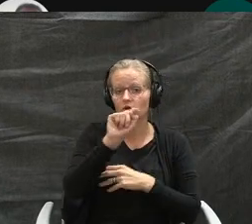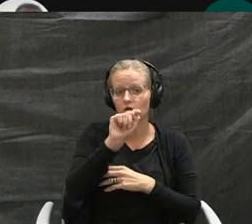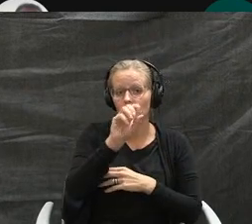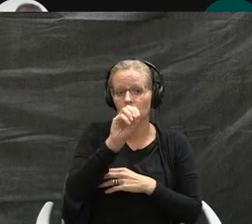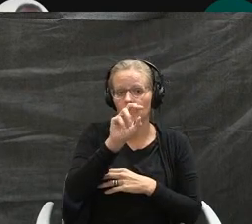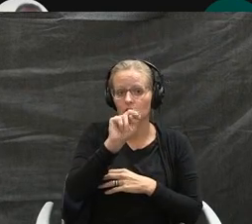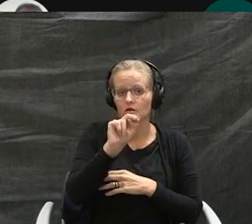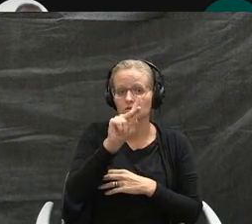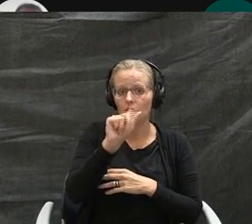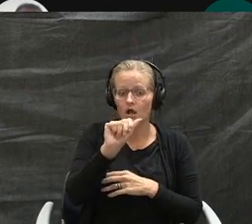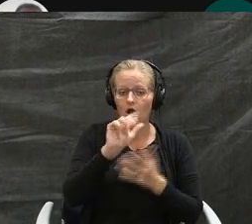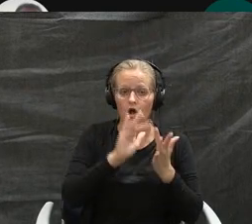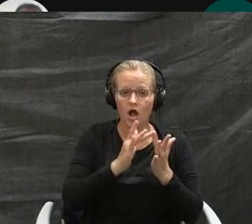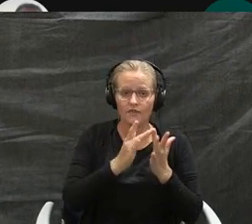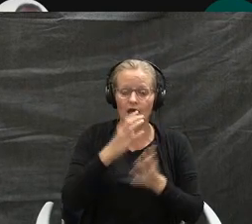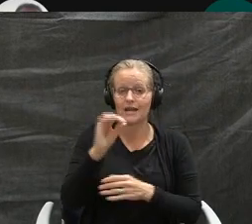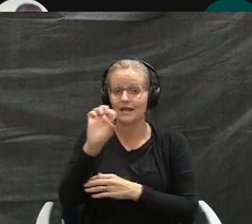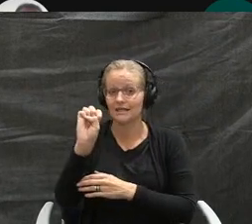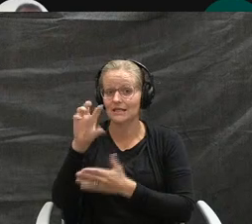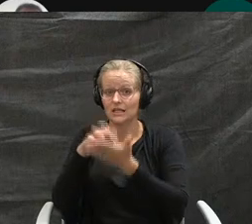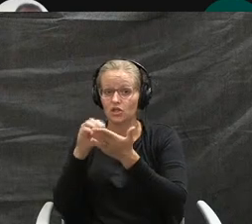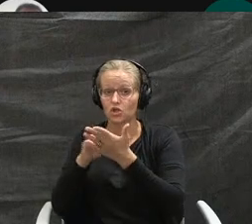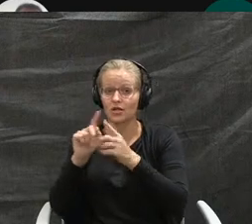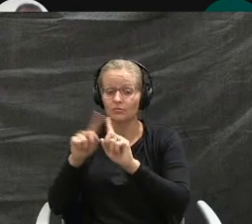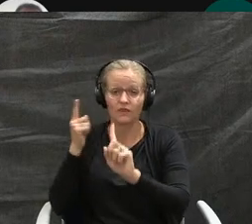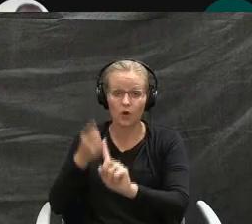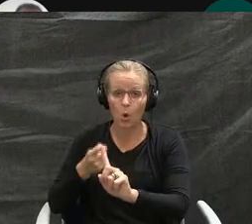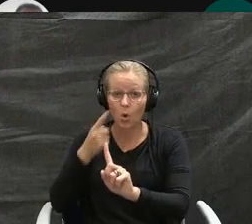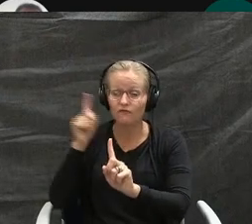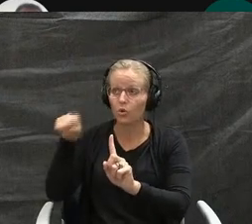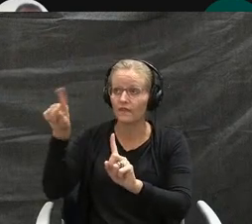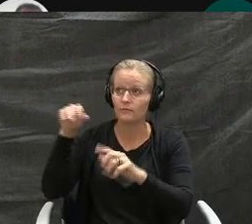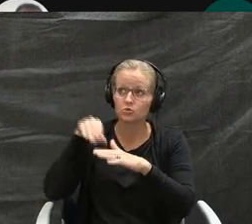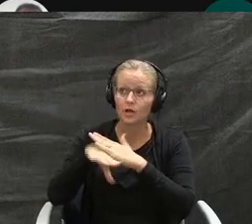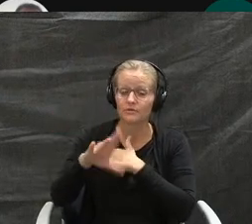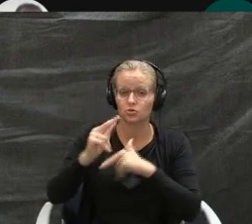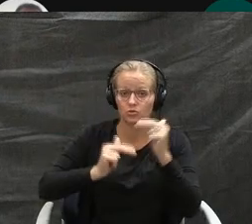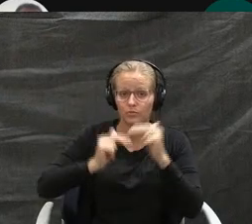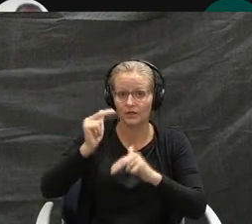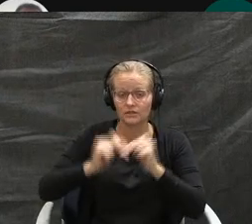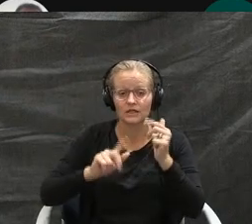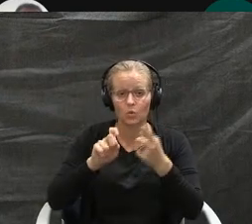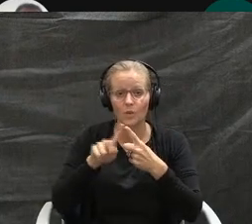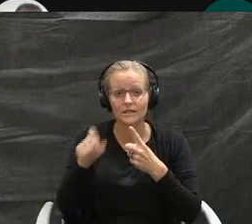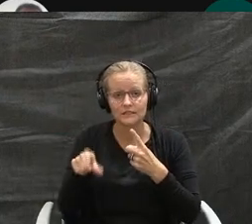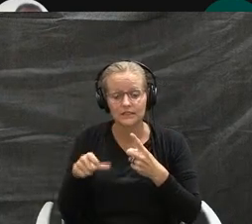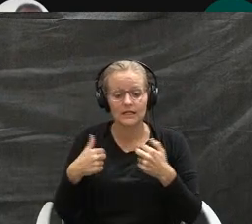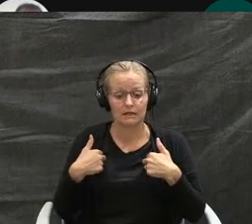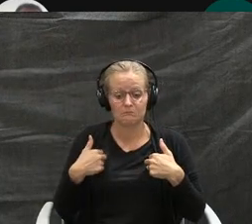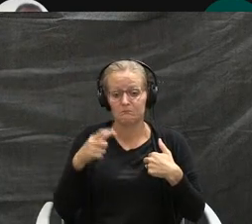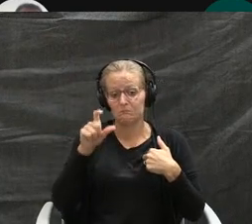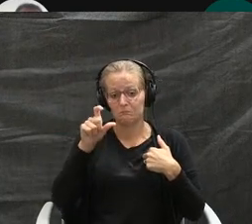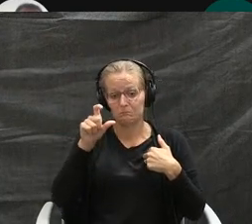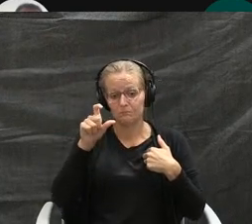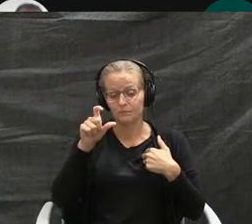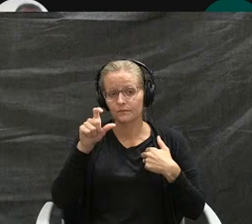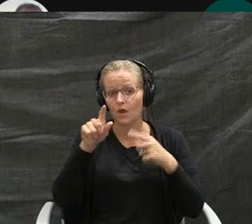talk online certain courses and then really our goal for them to be in the building. I also think we need to look at just the